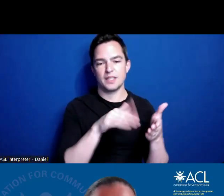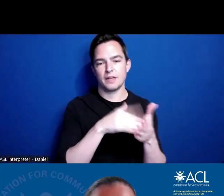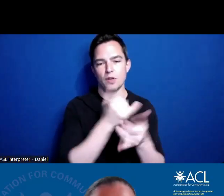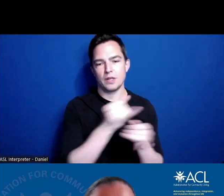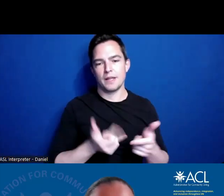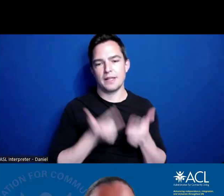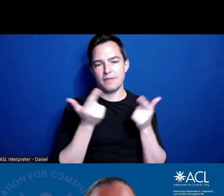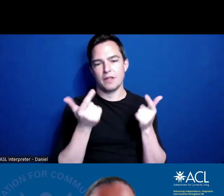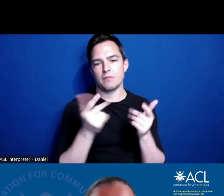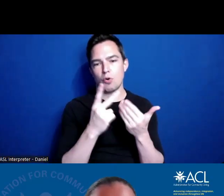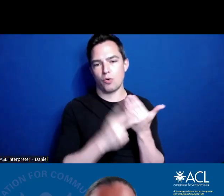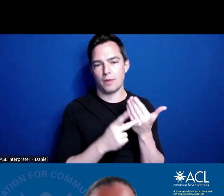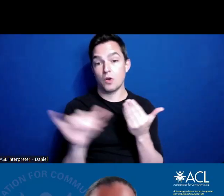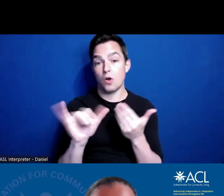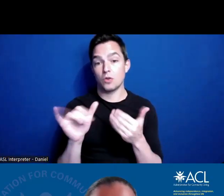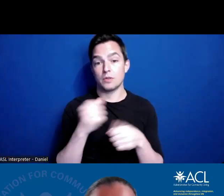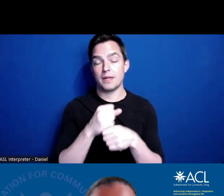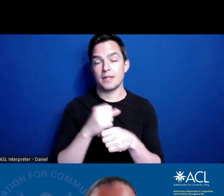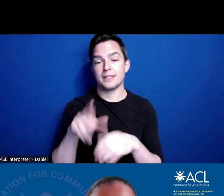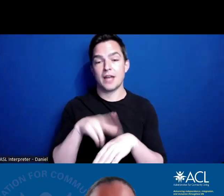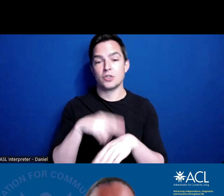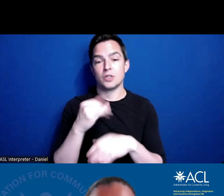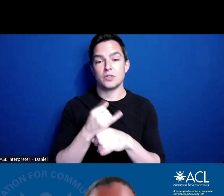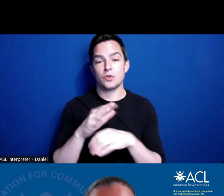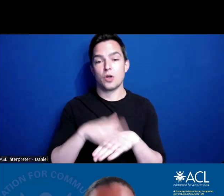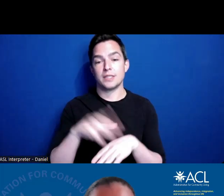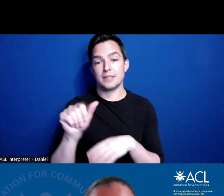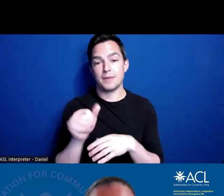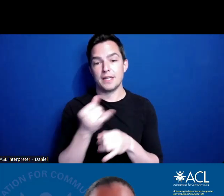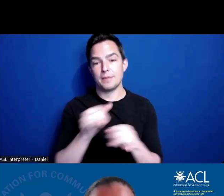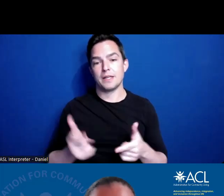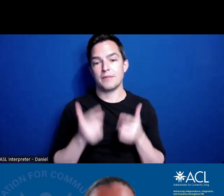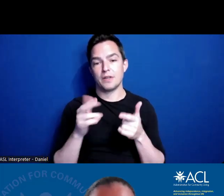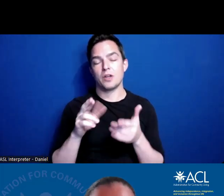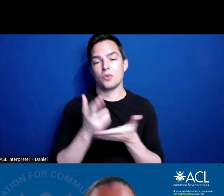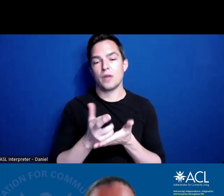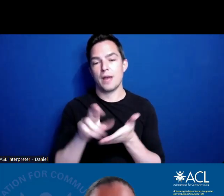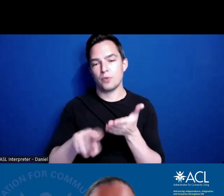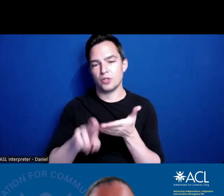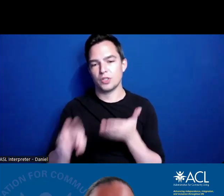Programs and the National Institute on Disability, Independent Living, and Rehabilitation Research.